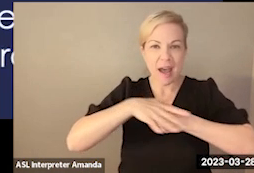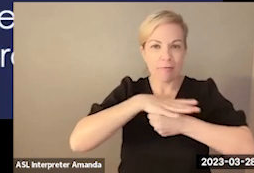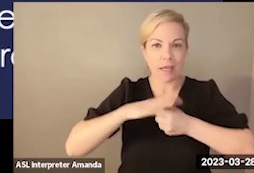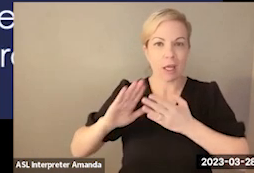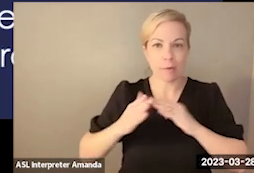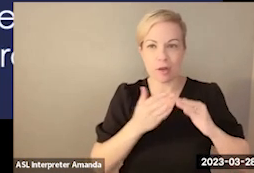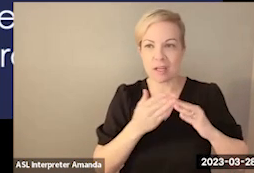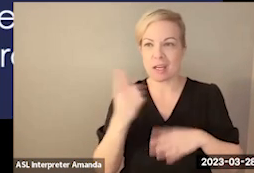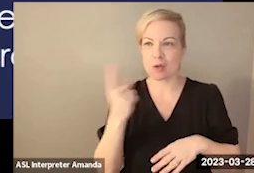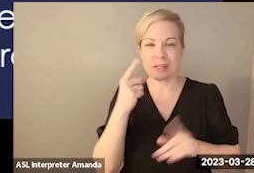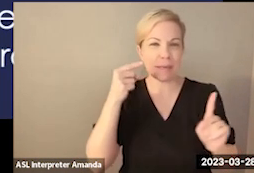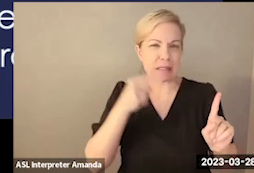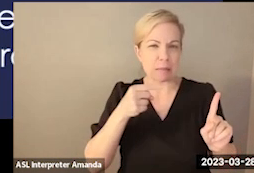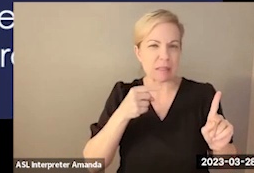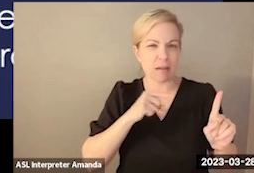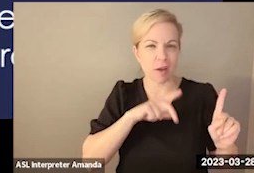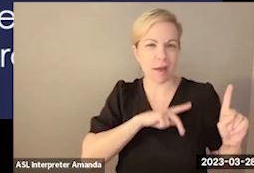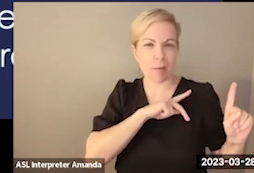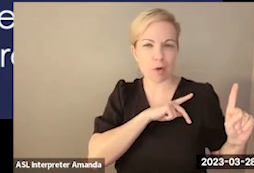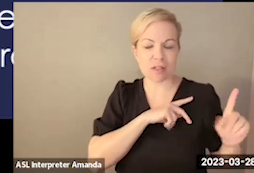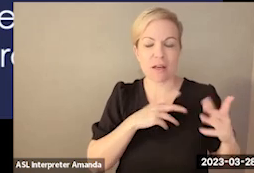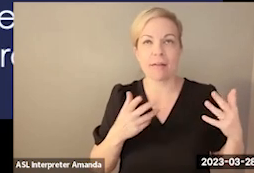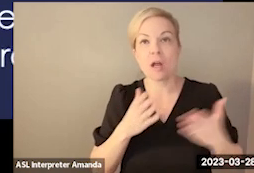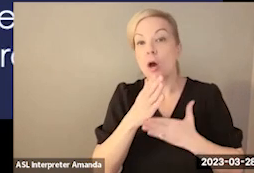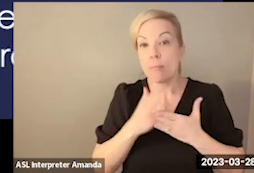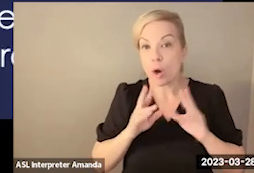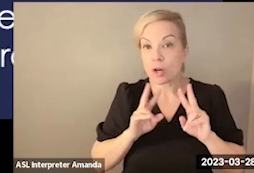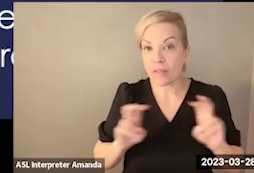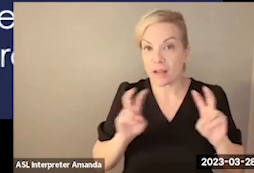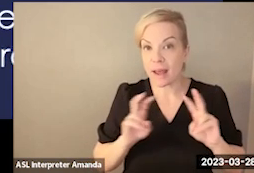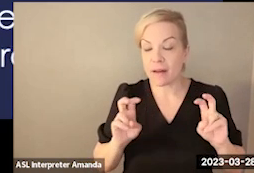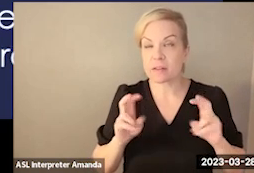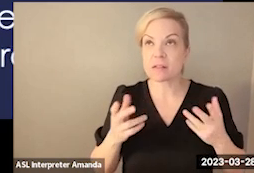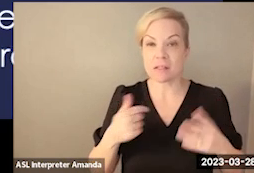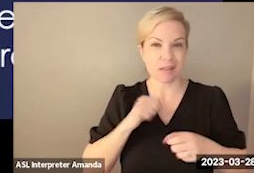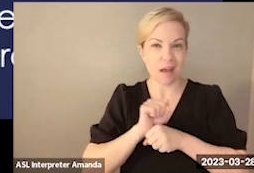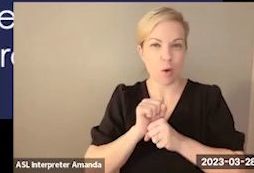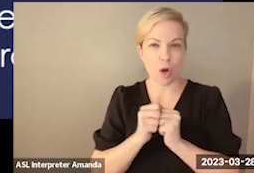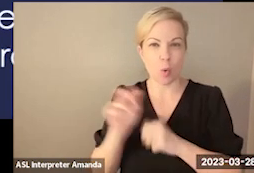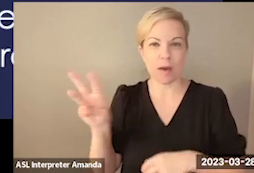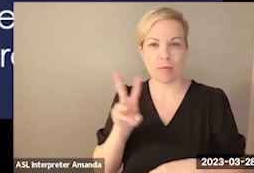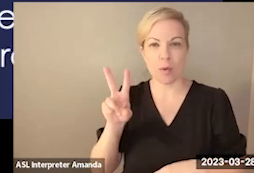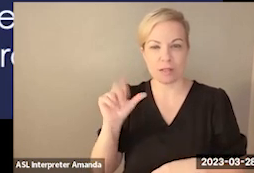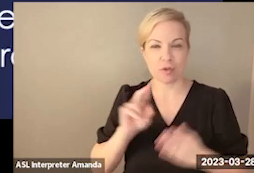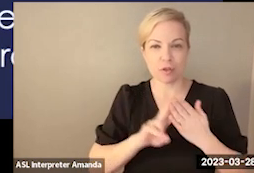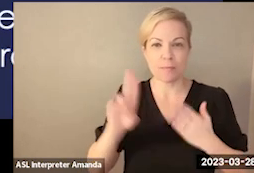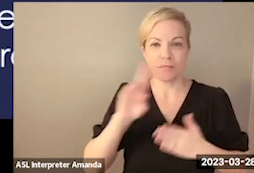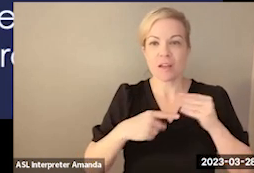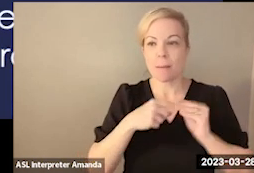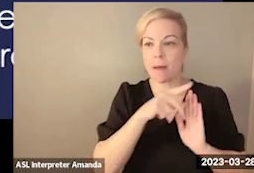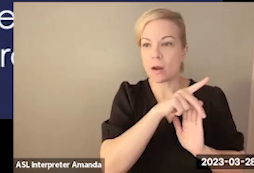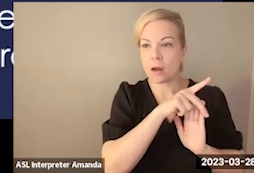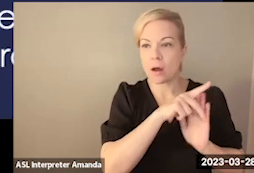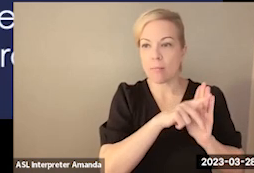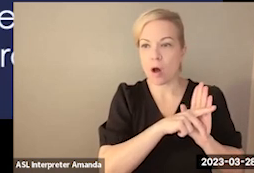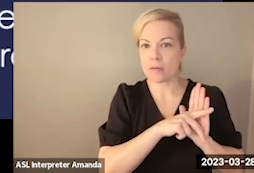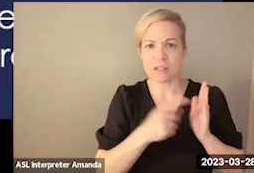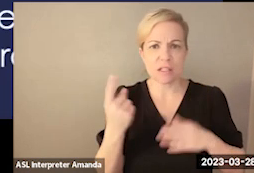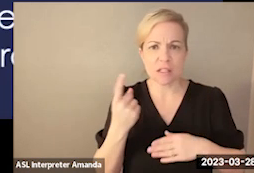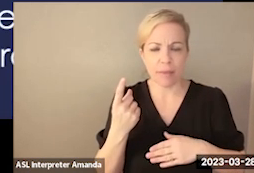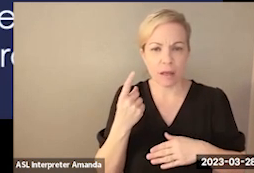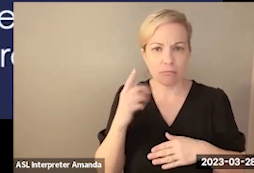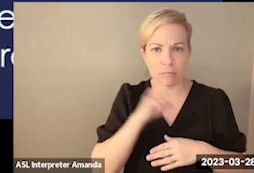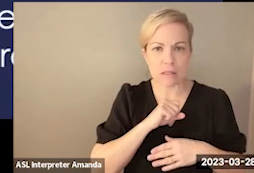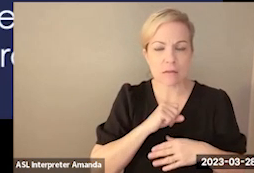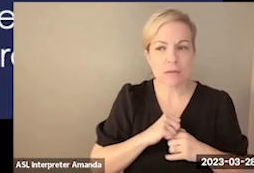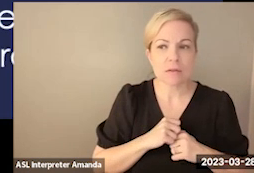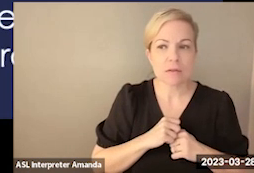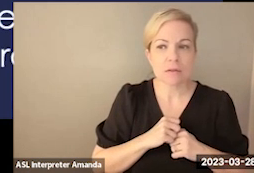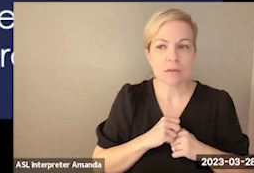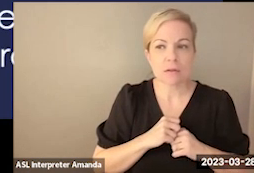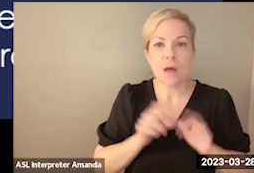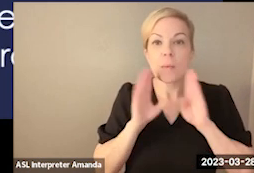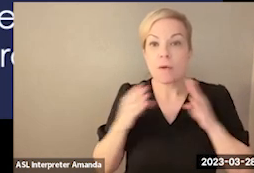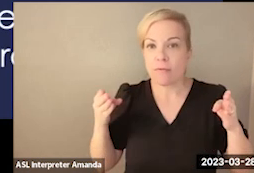Debbie Stine, Science & Technology Policy Academy: So like the like part of the analysis. I work with West Virginia University on a policymaker God and carbon dioxide removal. and the focus that we did